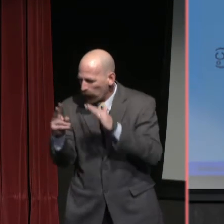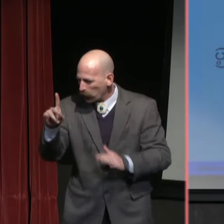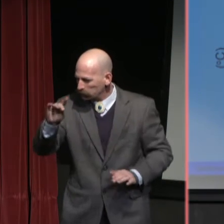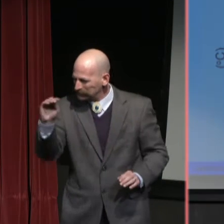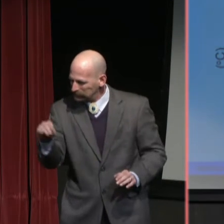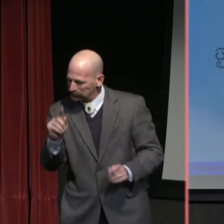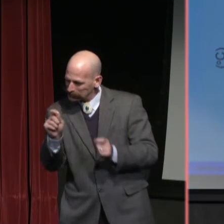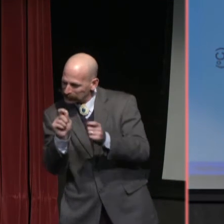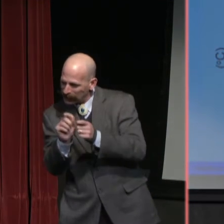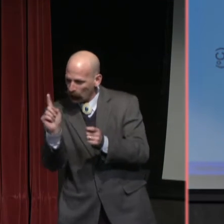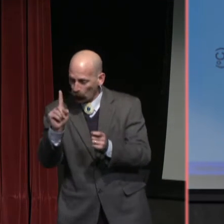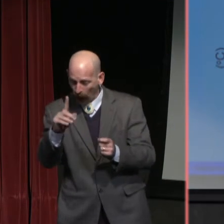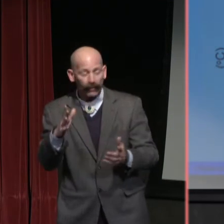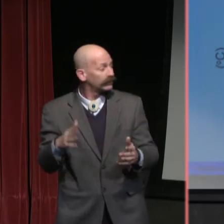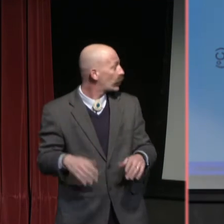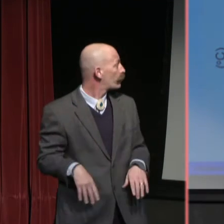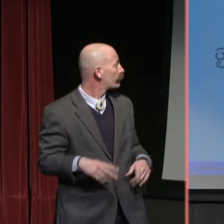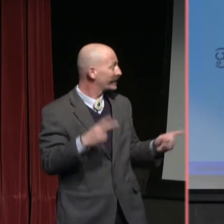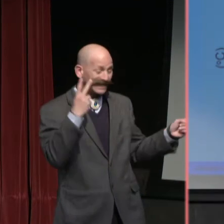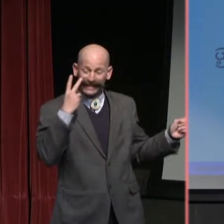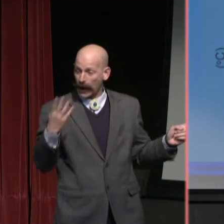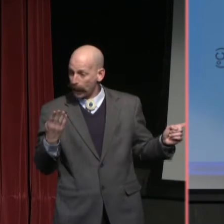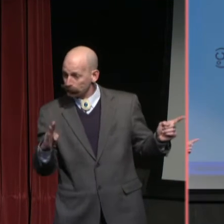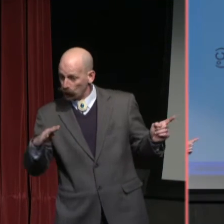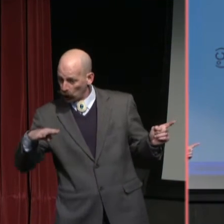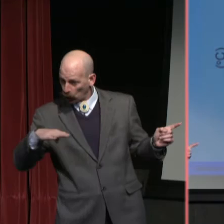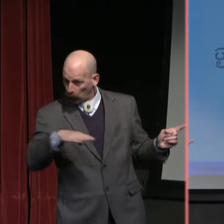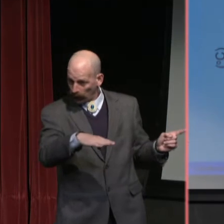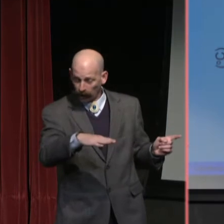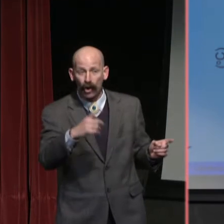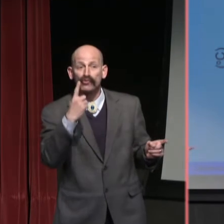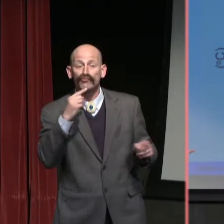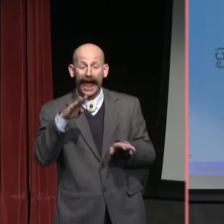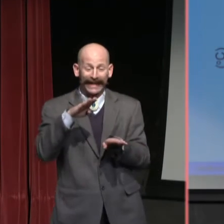So whether you go on the blue line or the red line depends